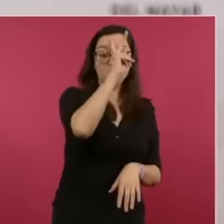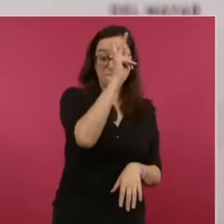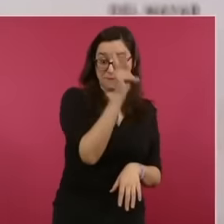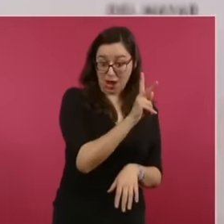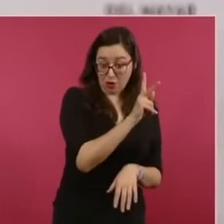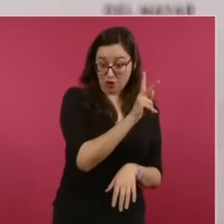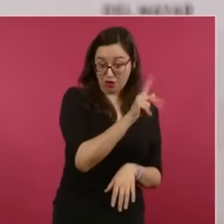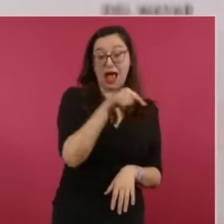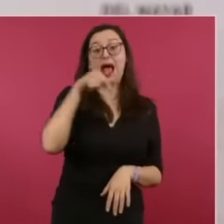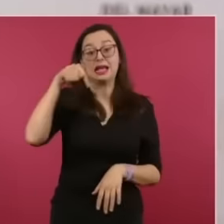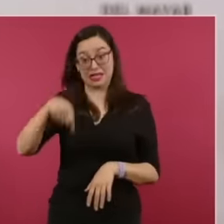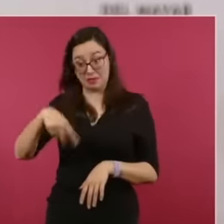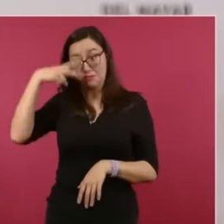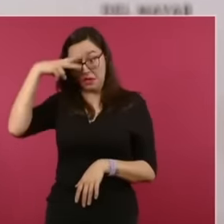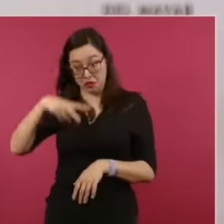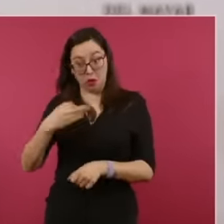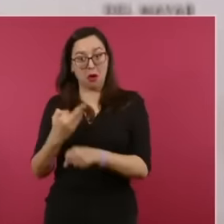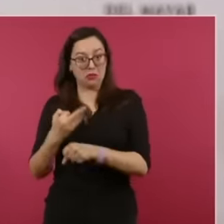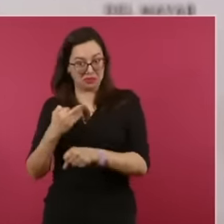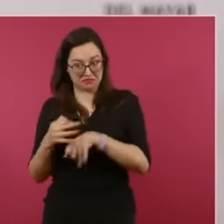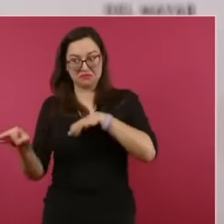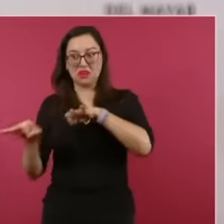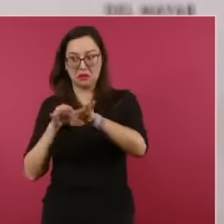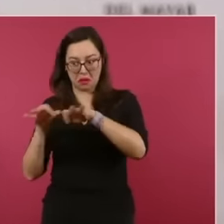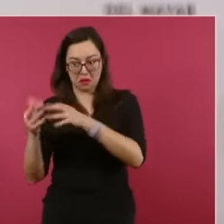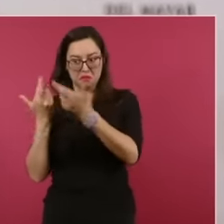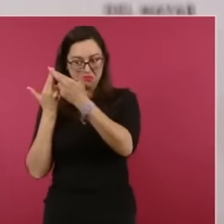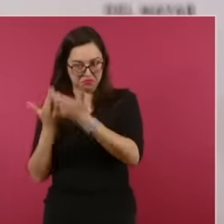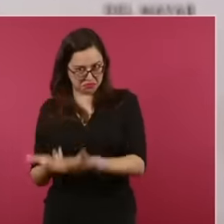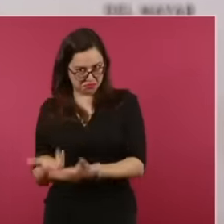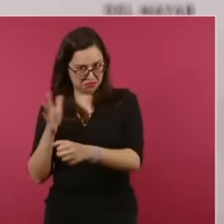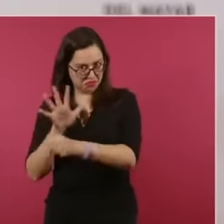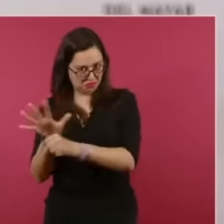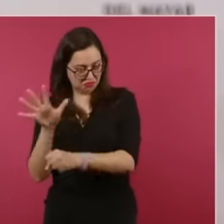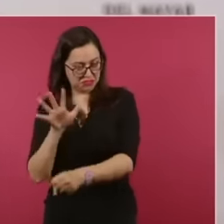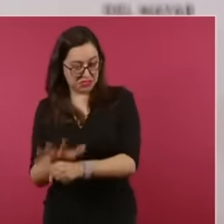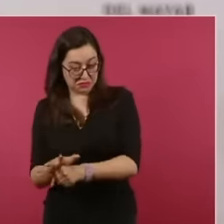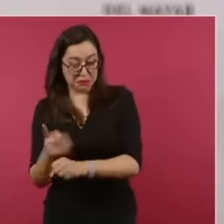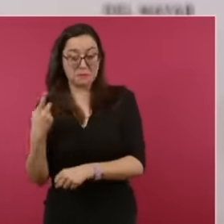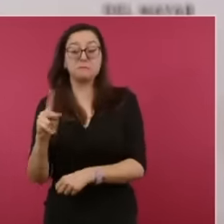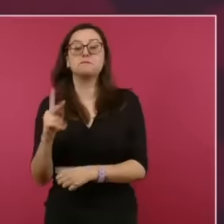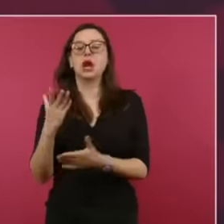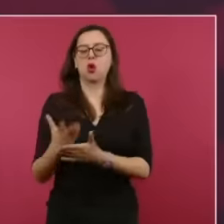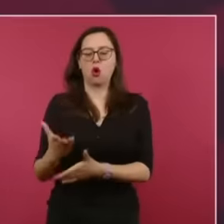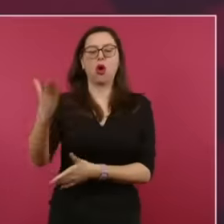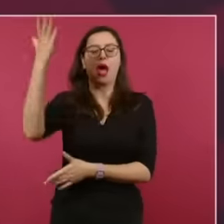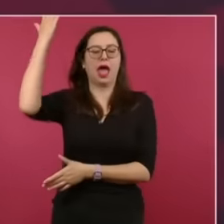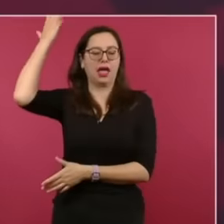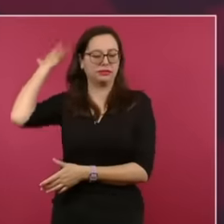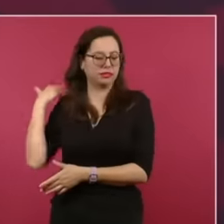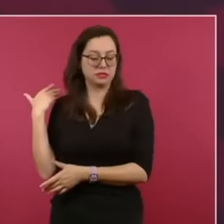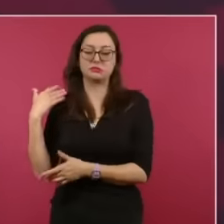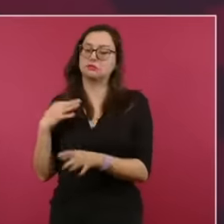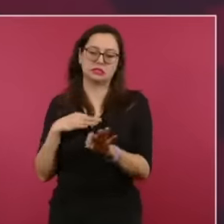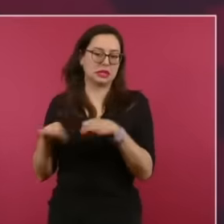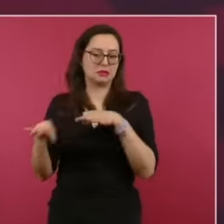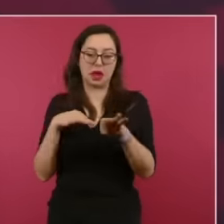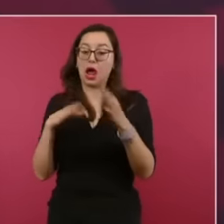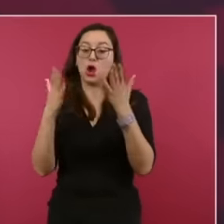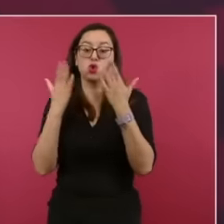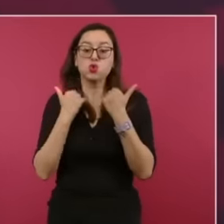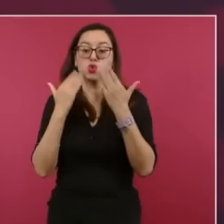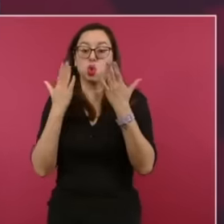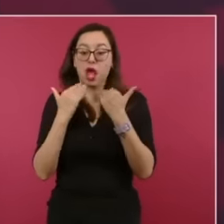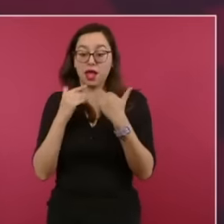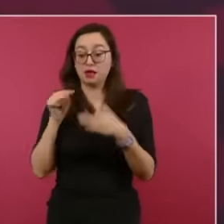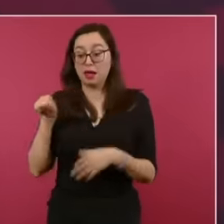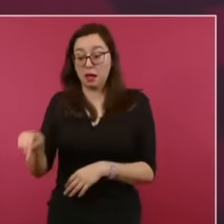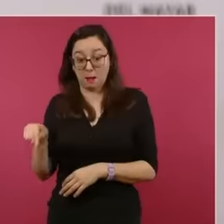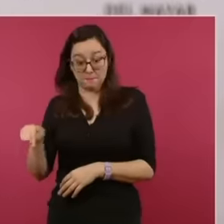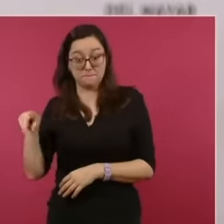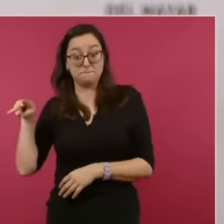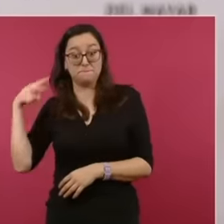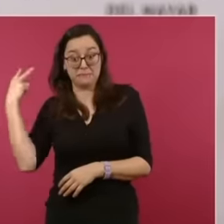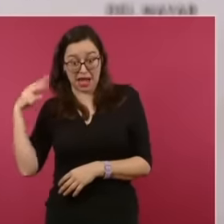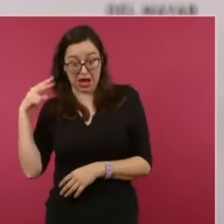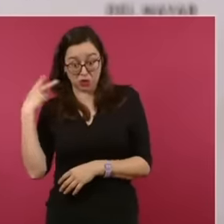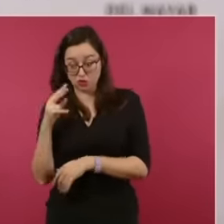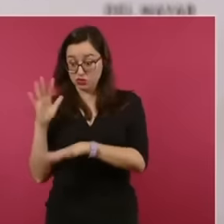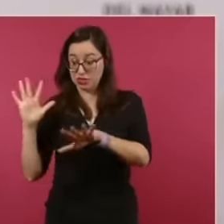full employment, but at that time when there was no work, more than a million Veracruz residents left Veracruz to work in